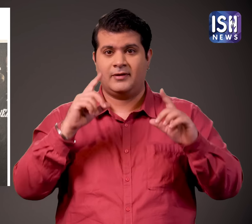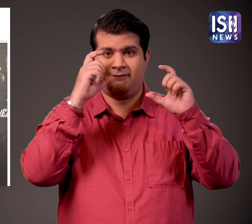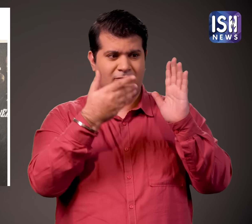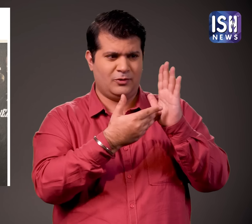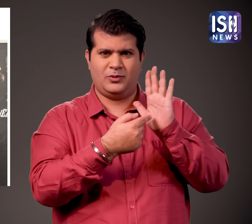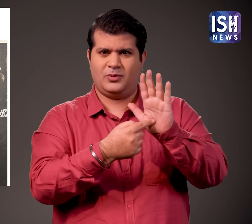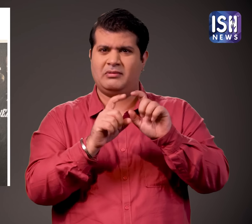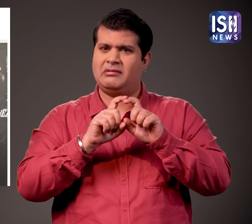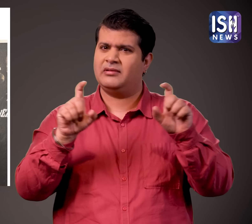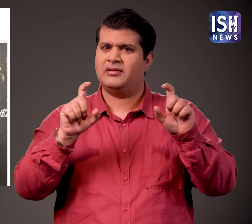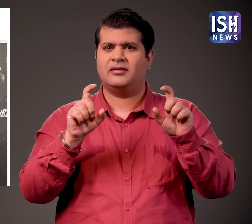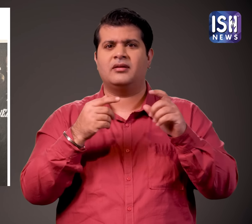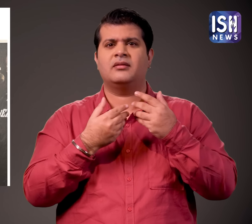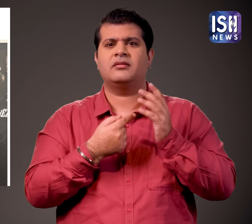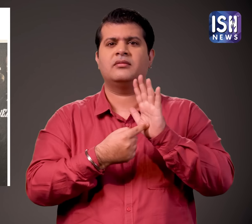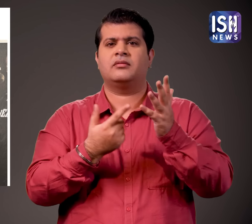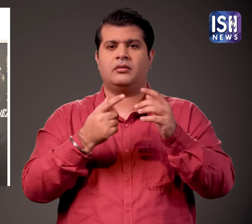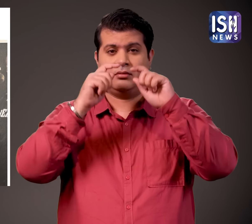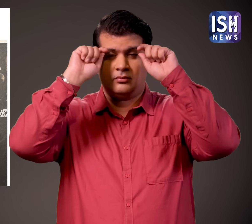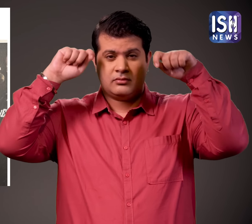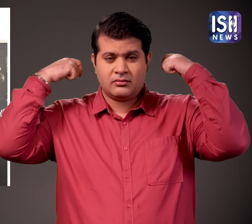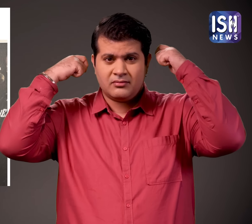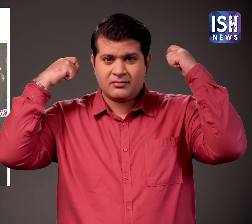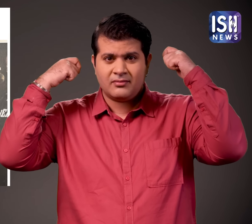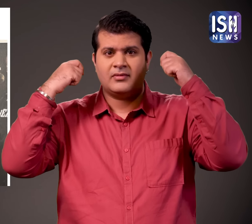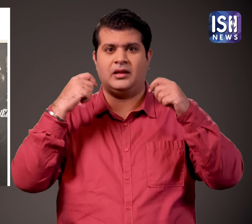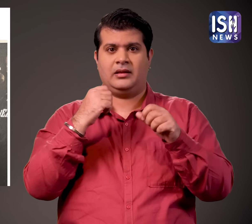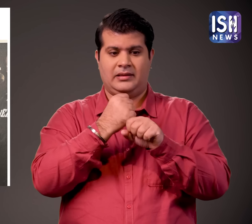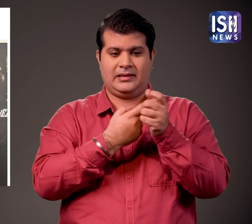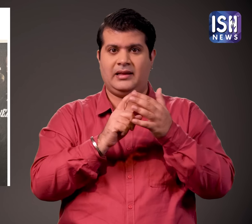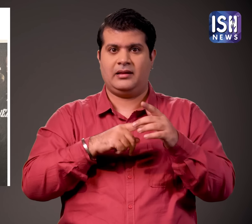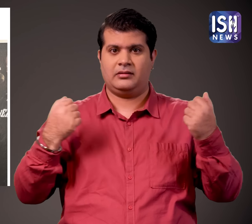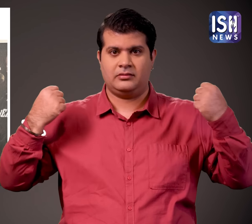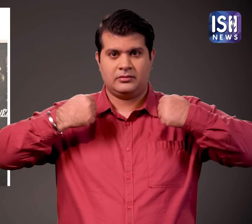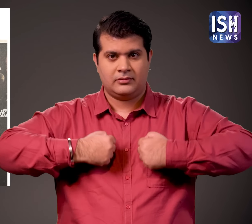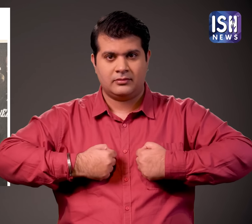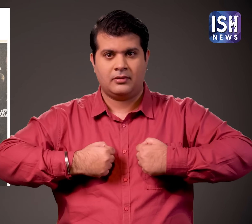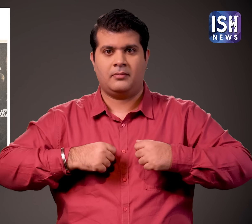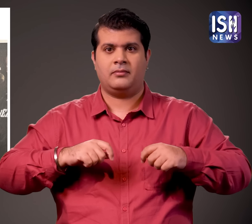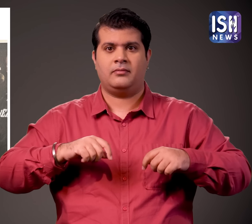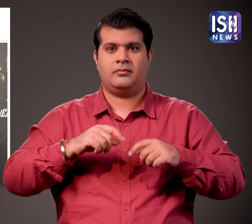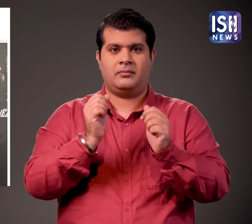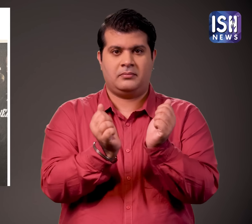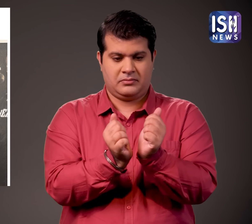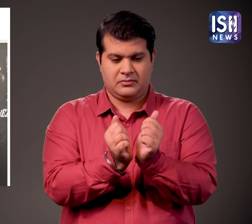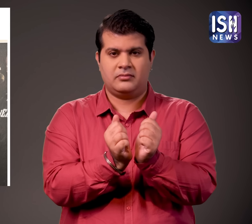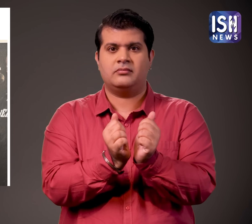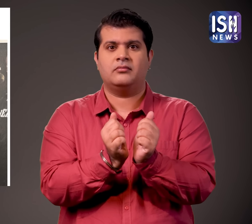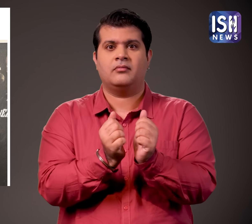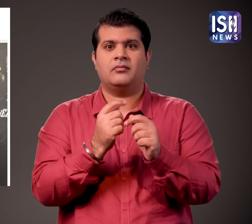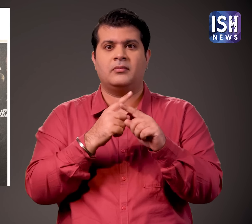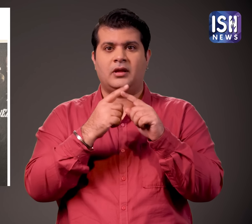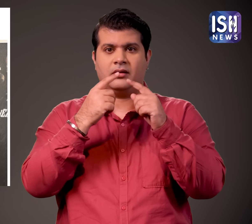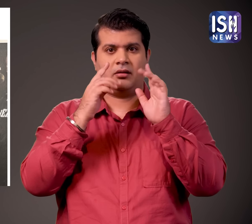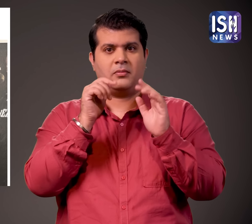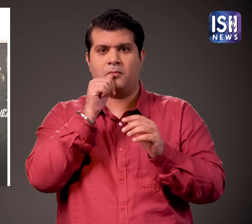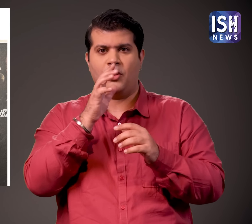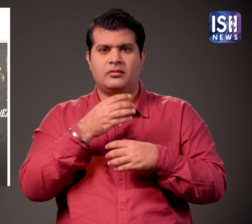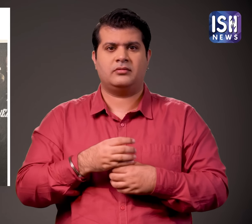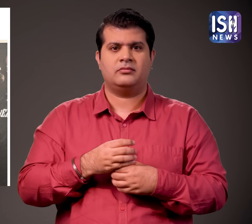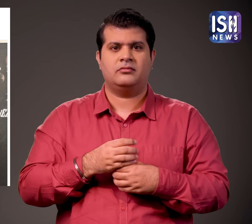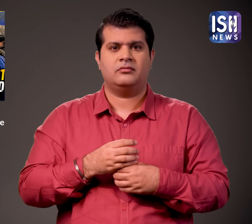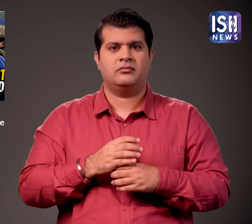The photo shows Maduro wearing a grey tracksuit, with a black band covering his eyes and a water bottle in his hand.